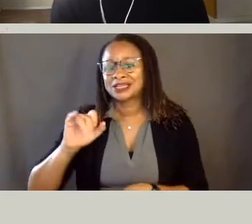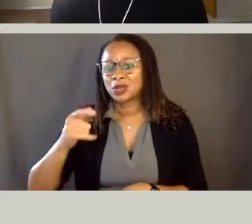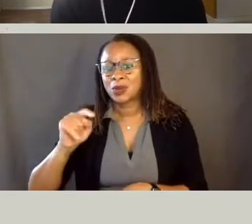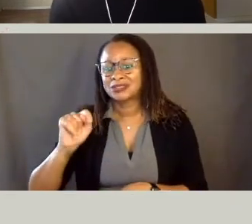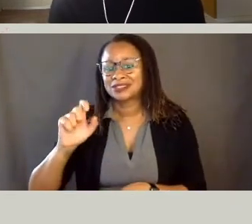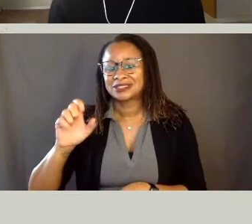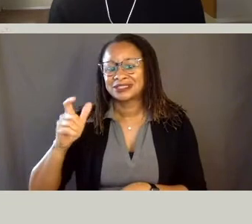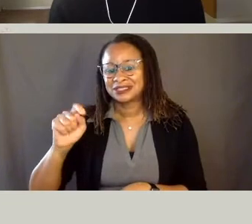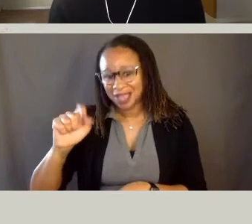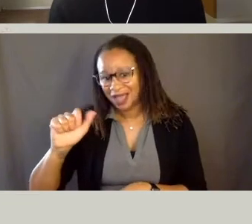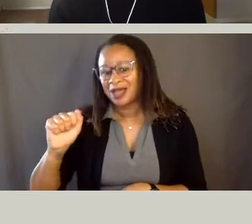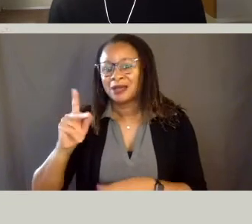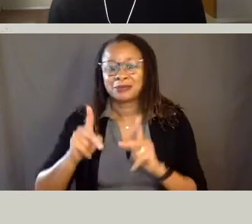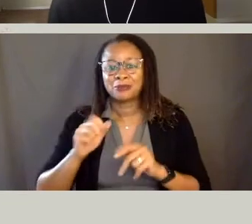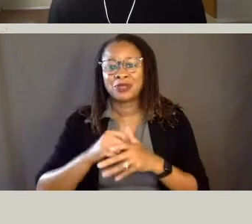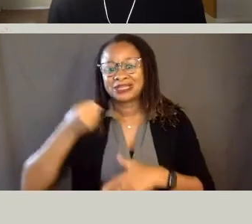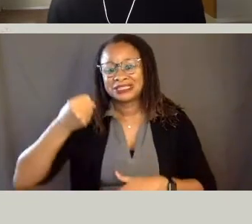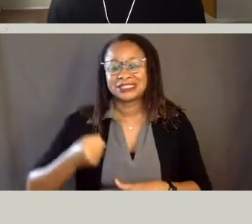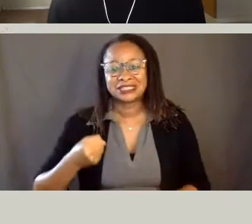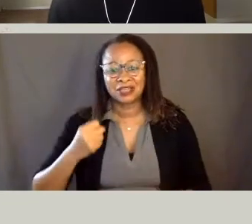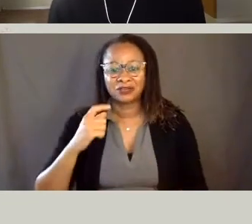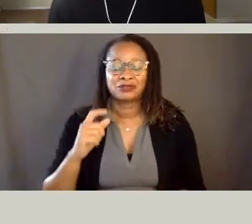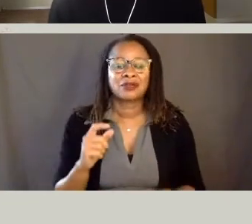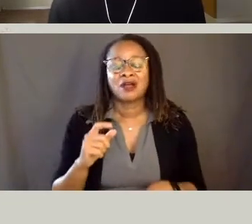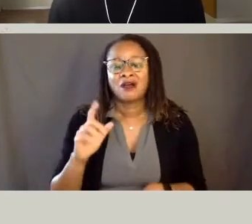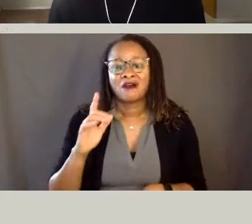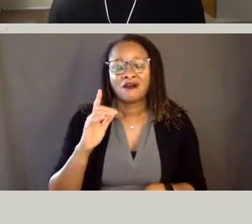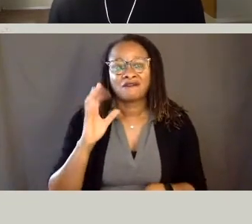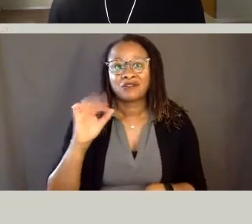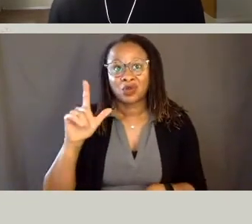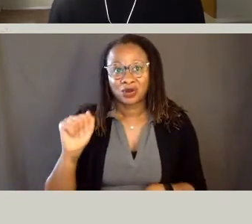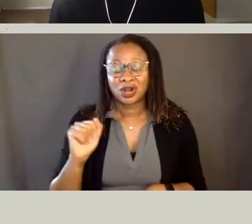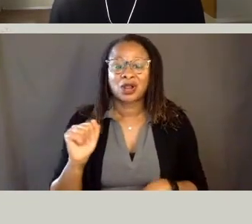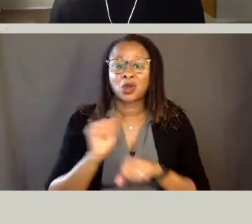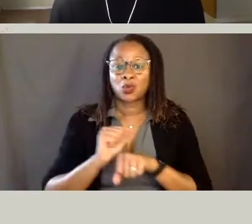near what is now called Pahokee working on a film that's actually ITVS supported.